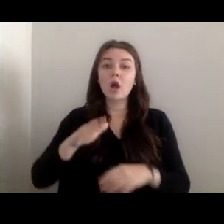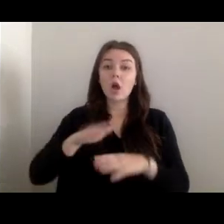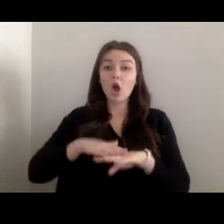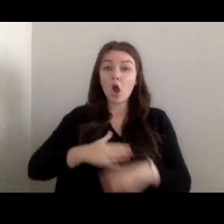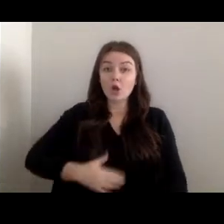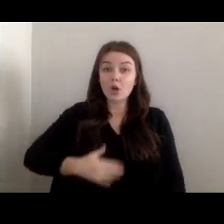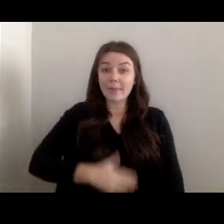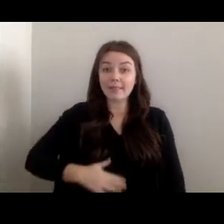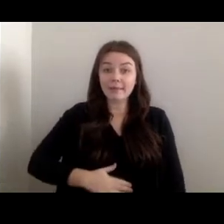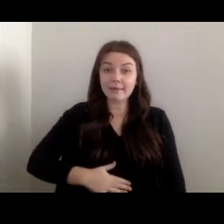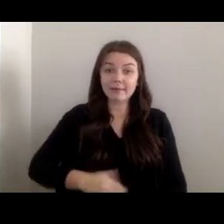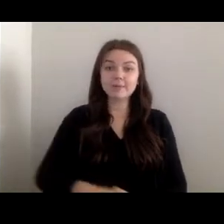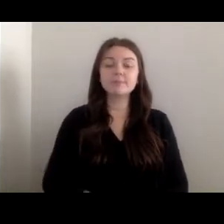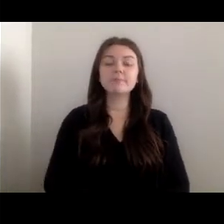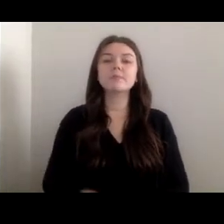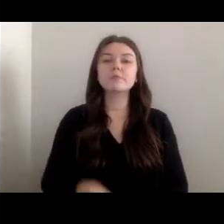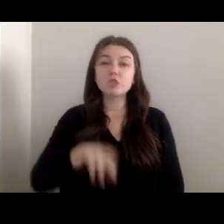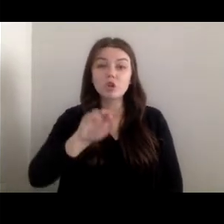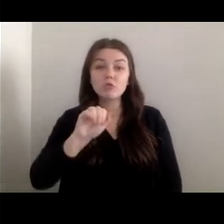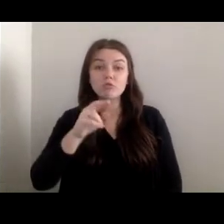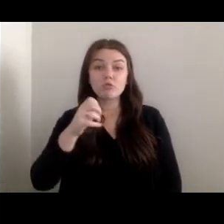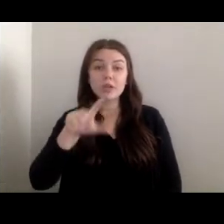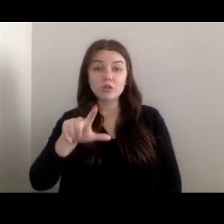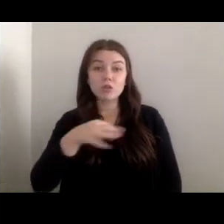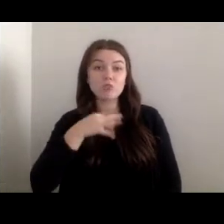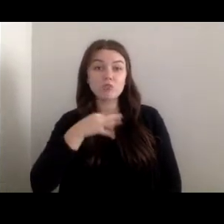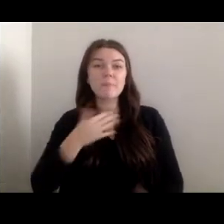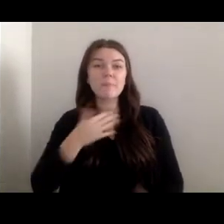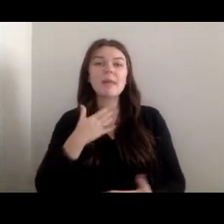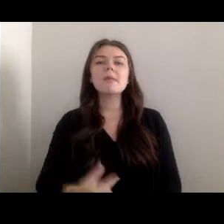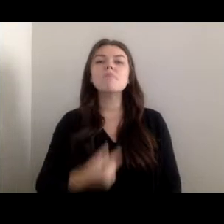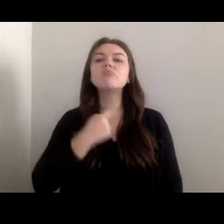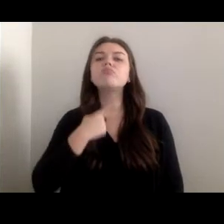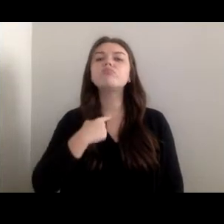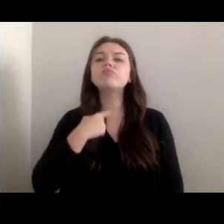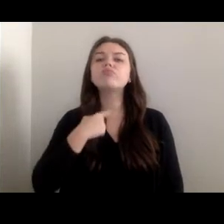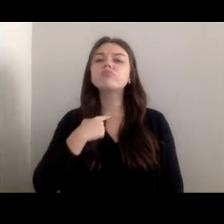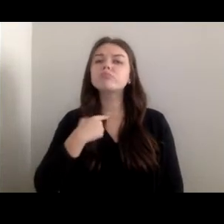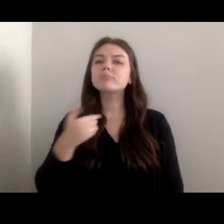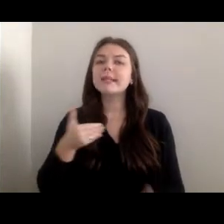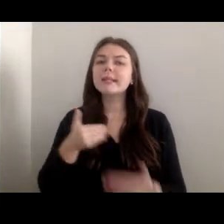Rachel was wondering whether it might be below her throat. Oh good guesses! - Jody is saying under the tail.